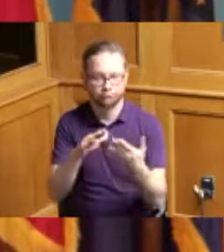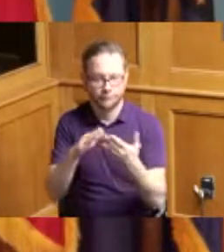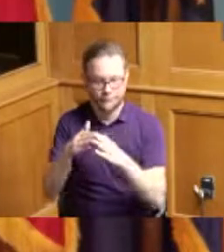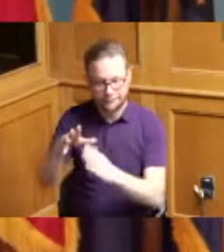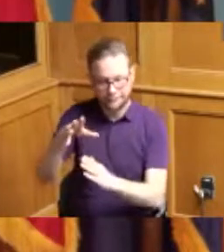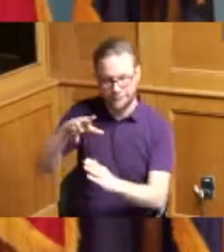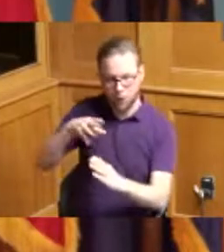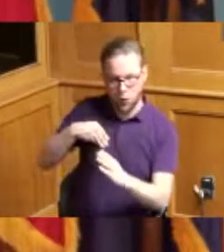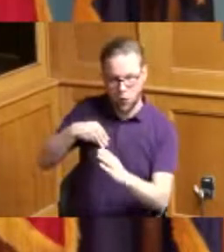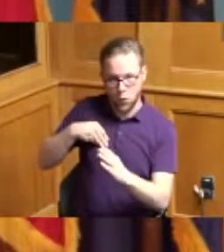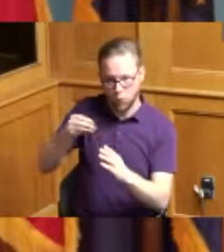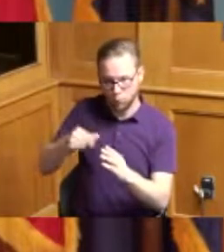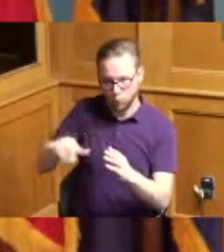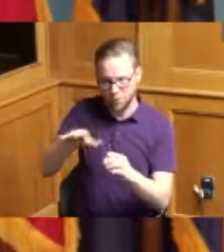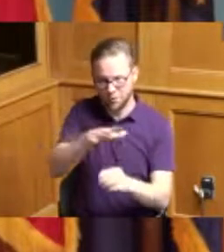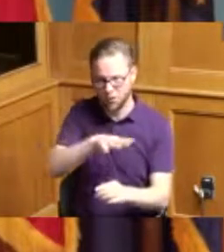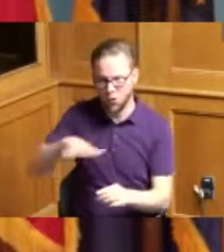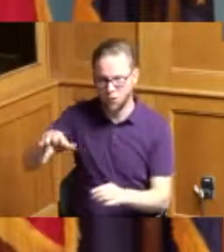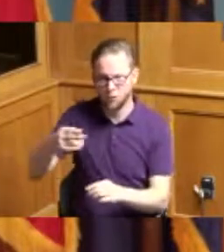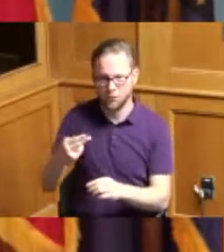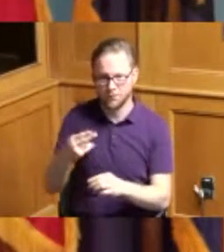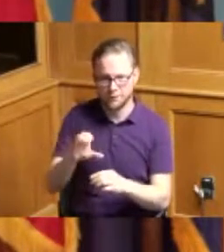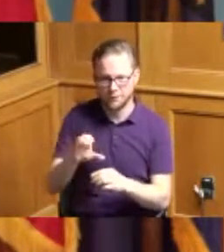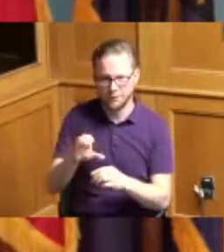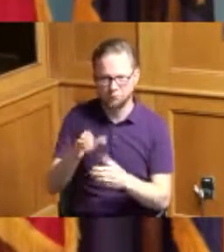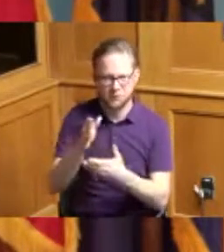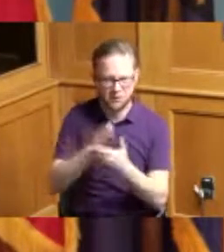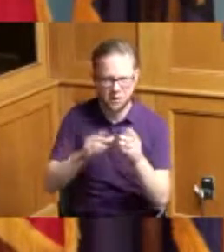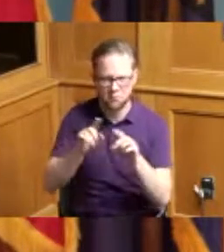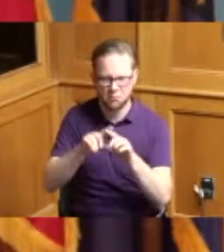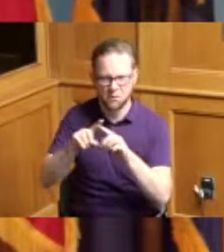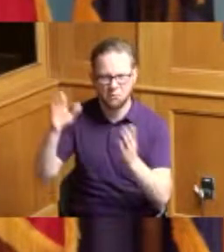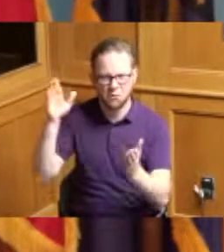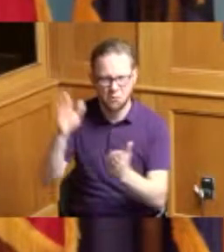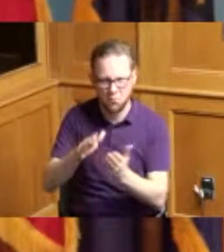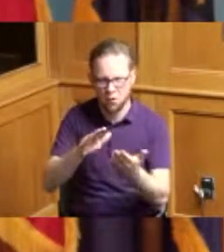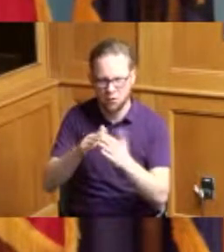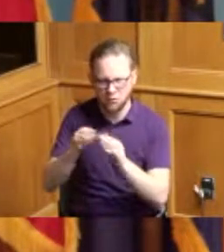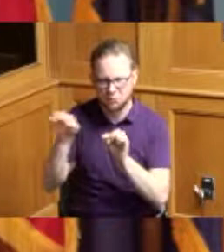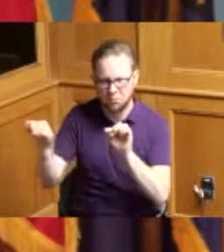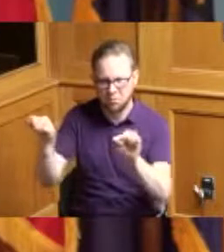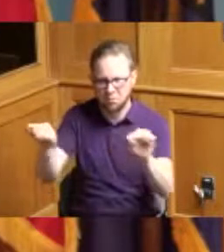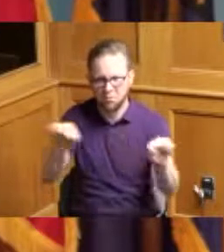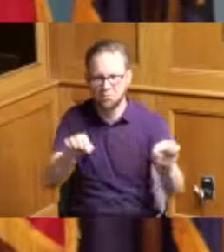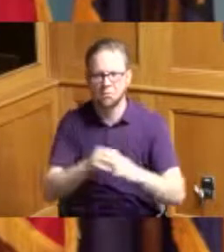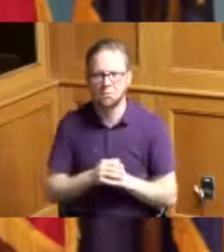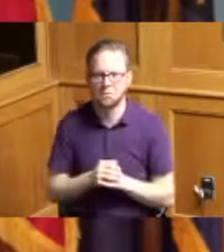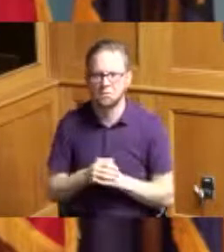throughout the county we got some smaller municipalities that own you know parking surface